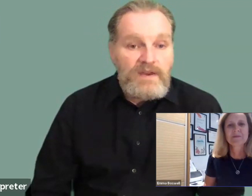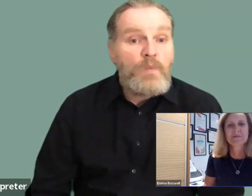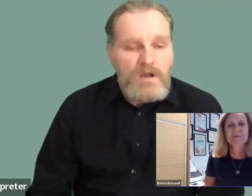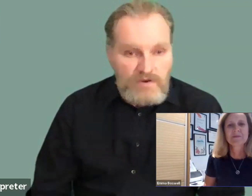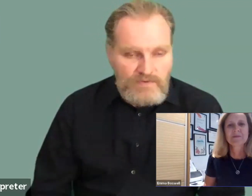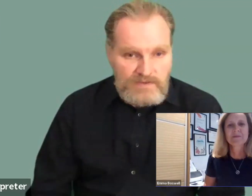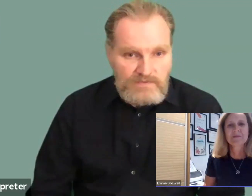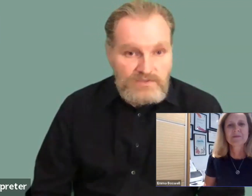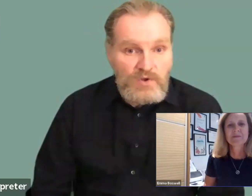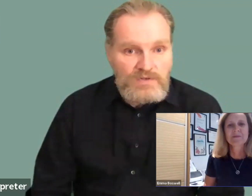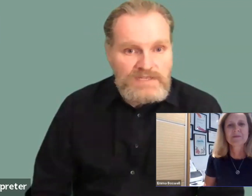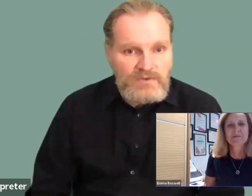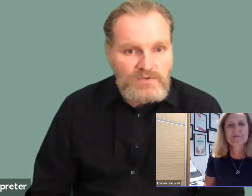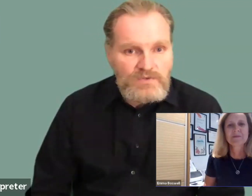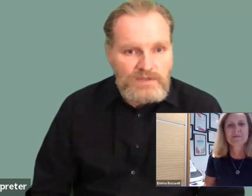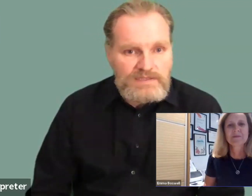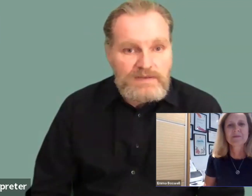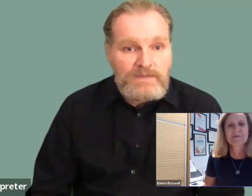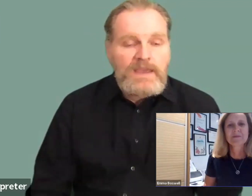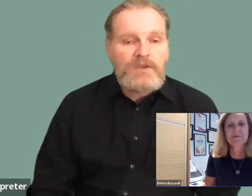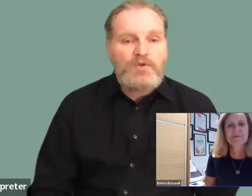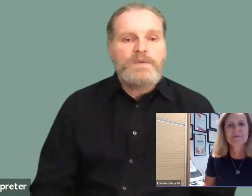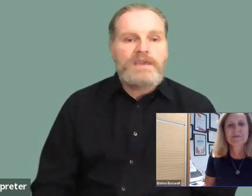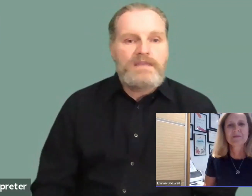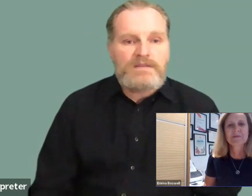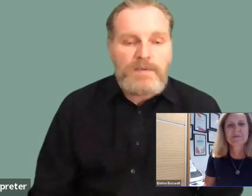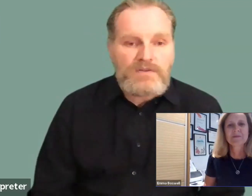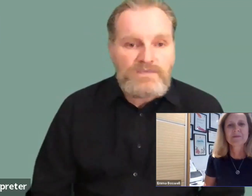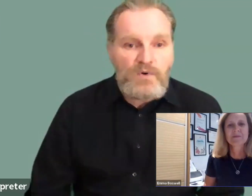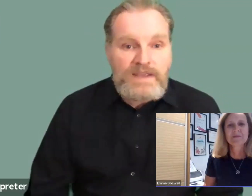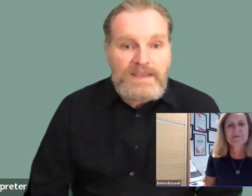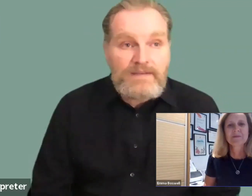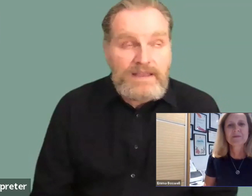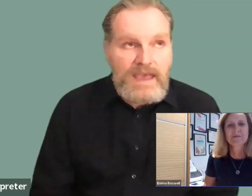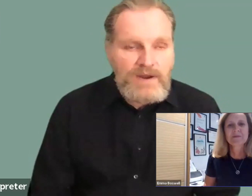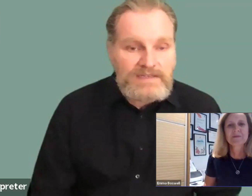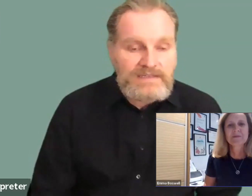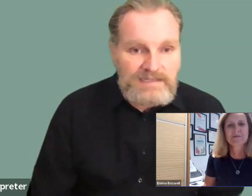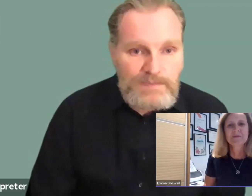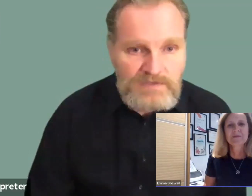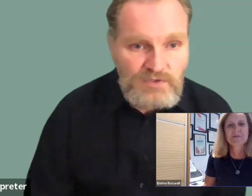there are workarounds to continue to do this. It could be that part of your Care Act assessment,